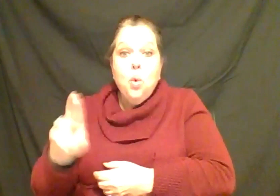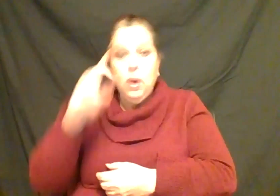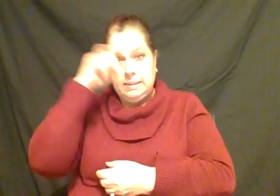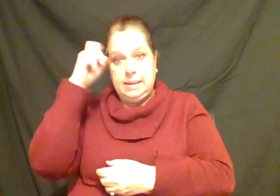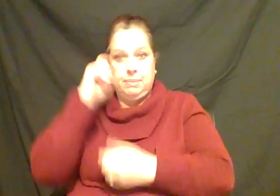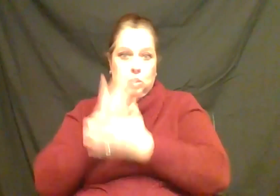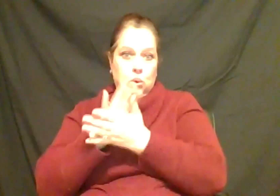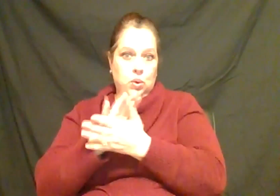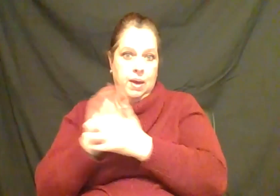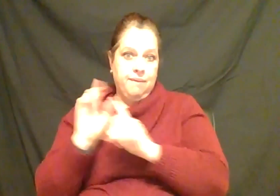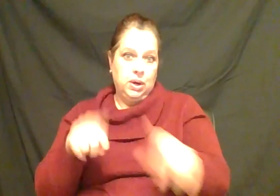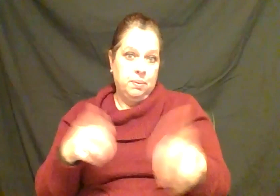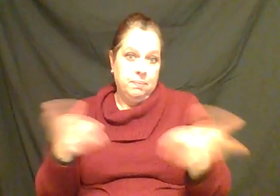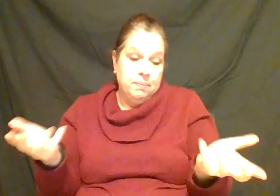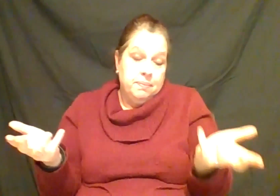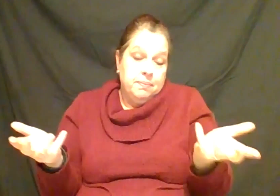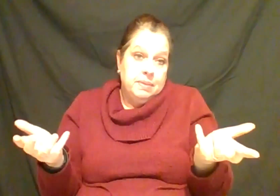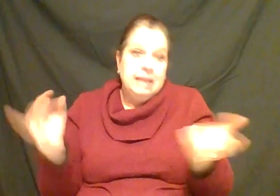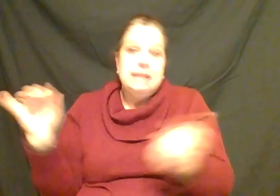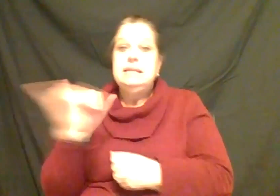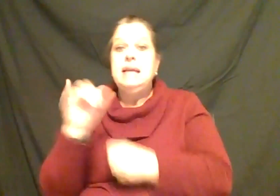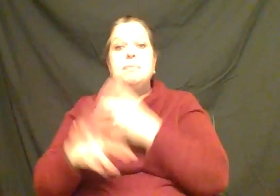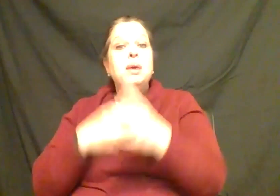the same could be said for world languages sometimes the student will say you know what